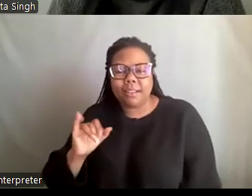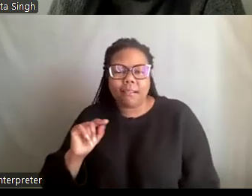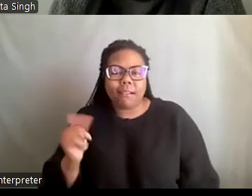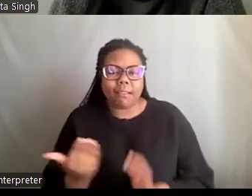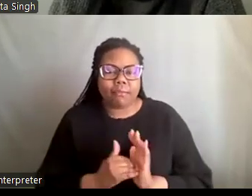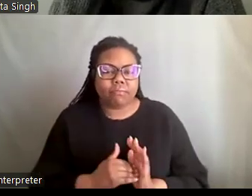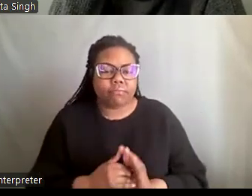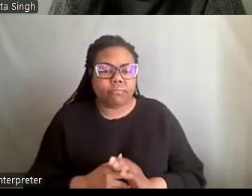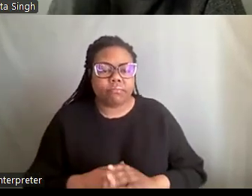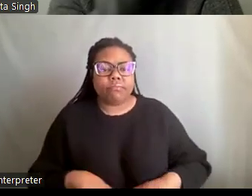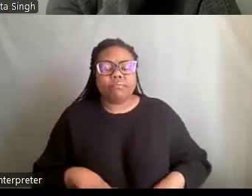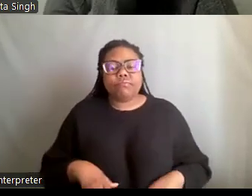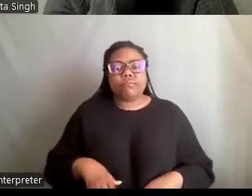Anita again.